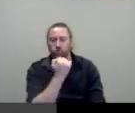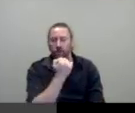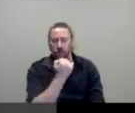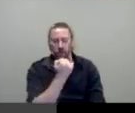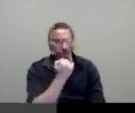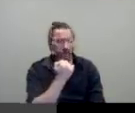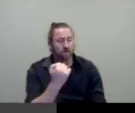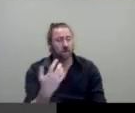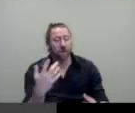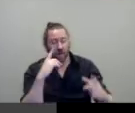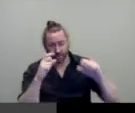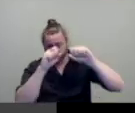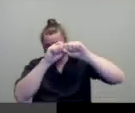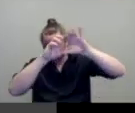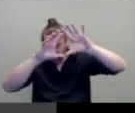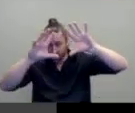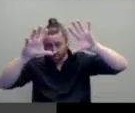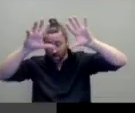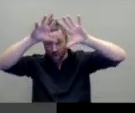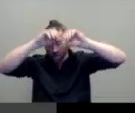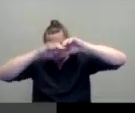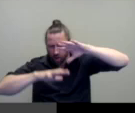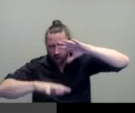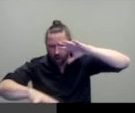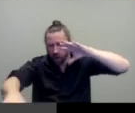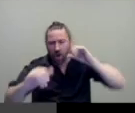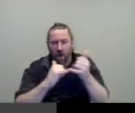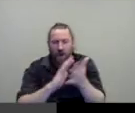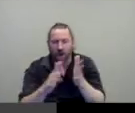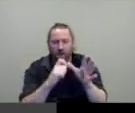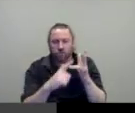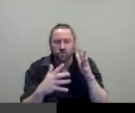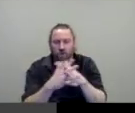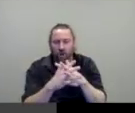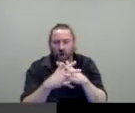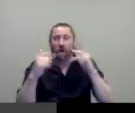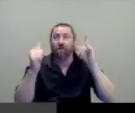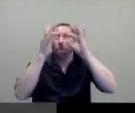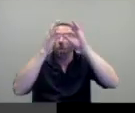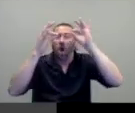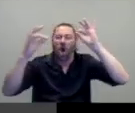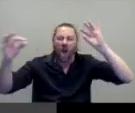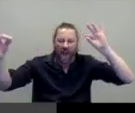shadows on gallery walls they're often made of wire they're kind of spindly and light